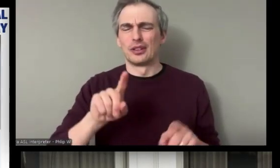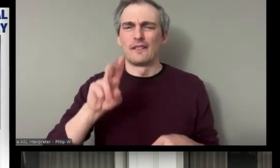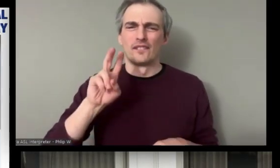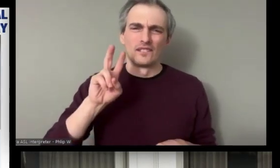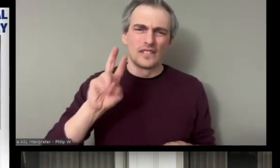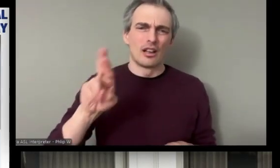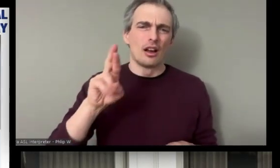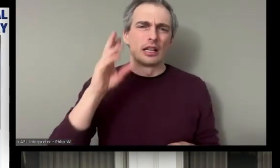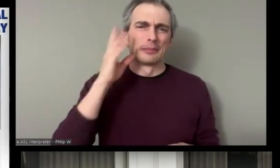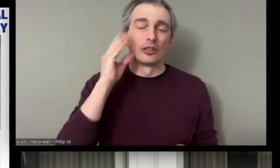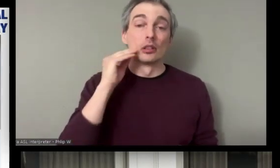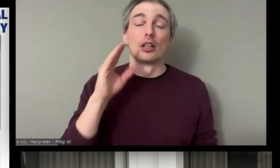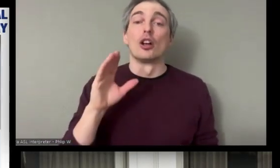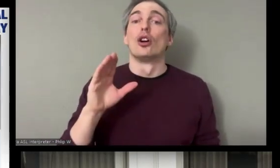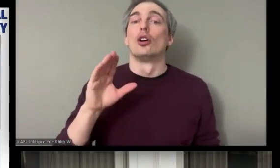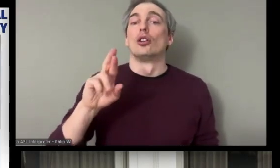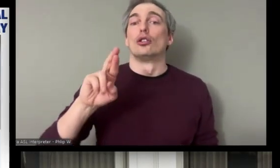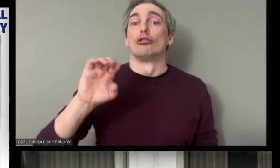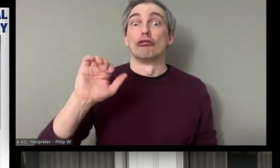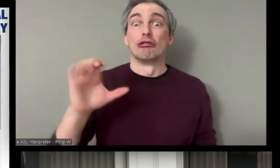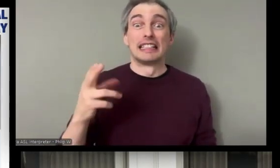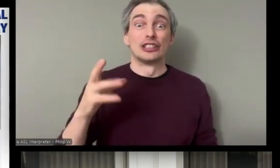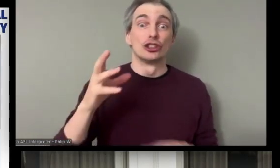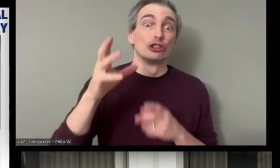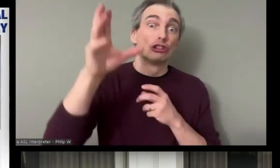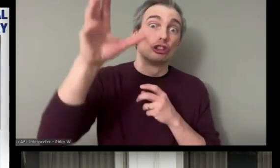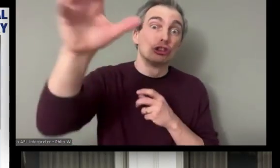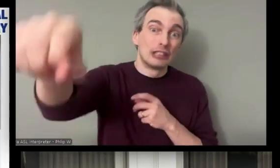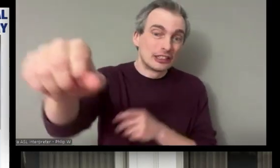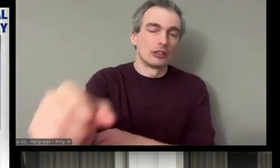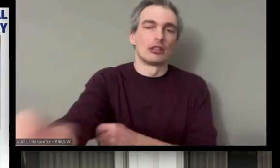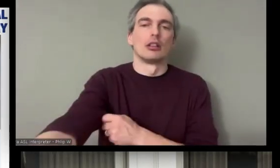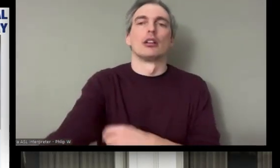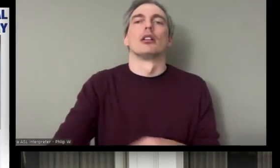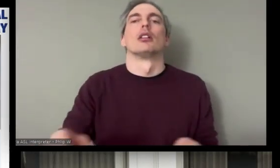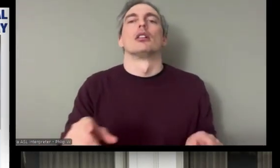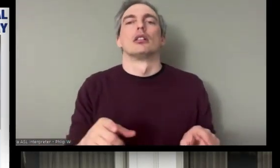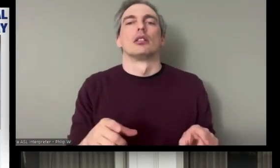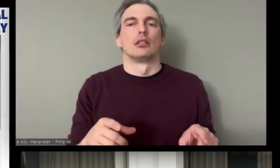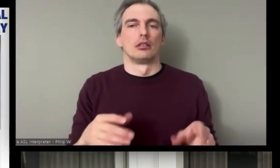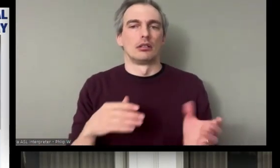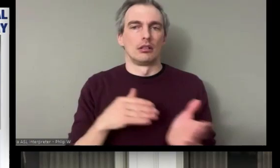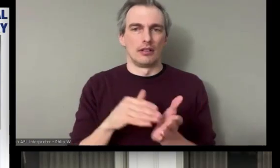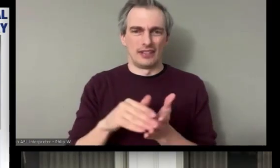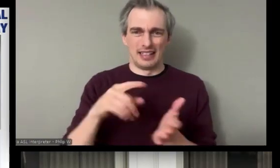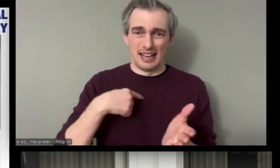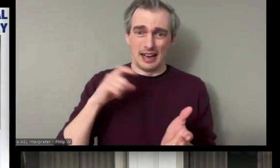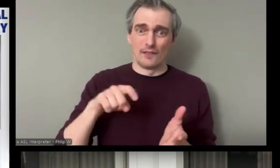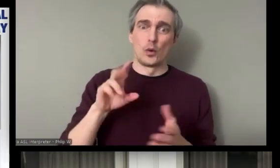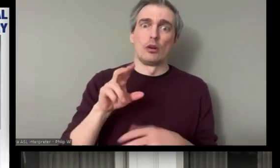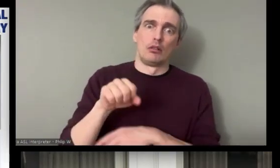There were many times where I'm literally having to get my controller down to the floor to grab something.